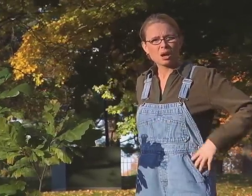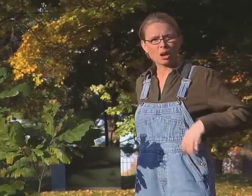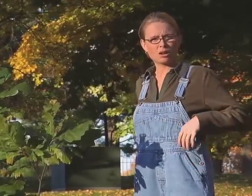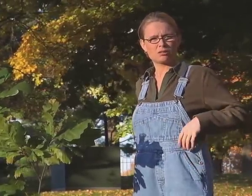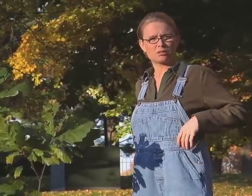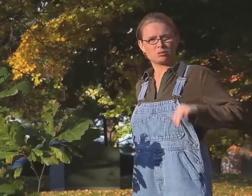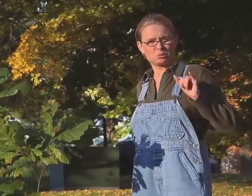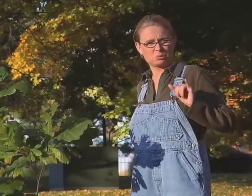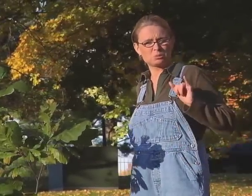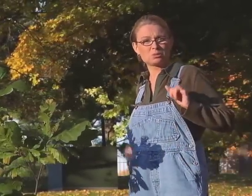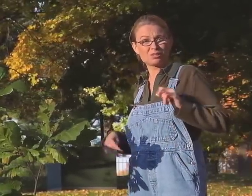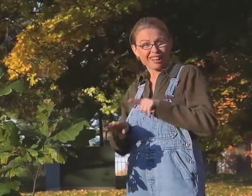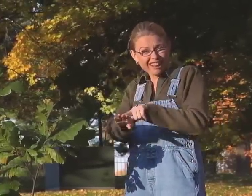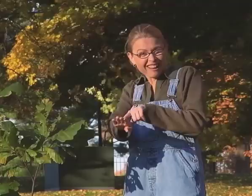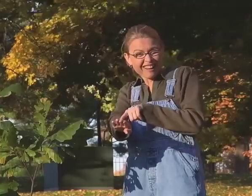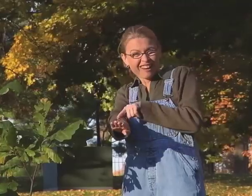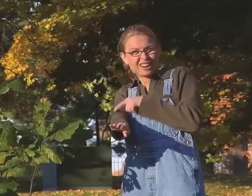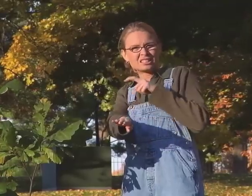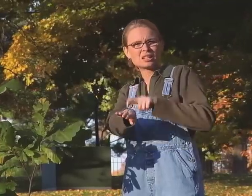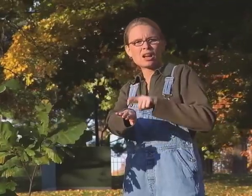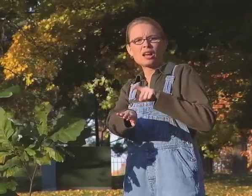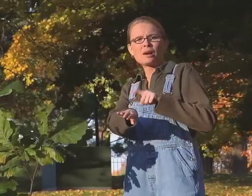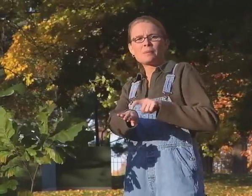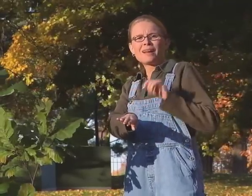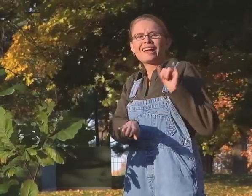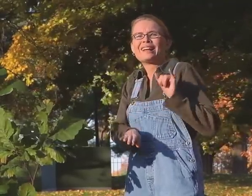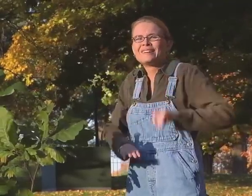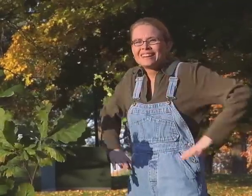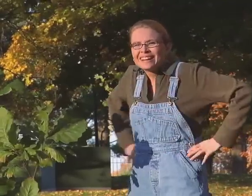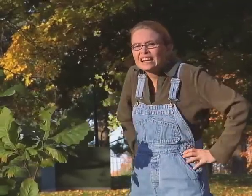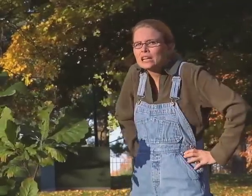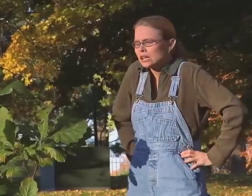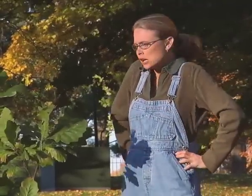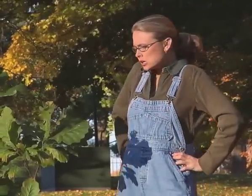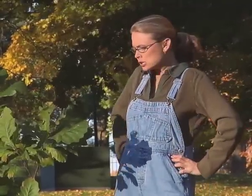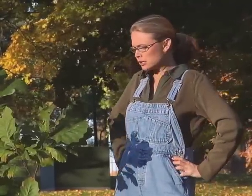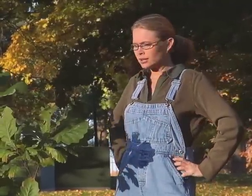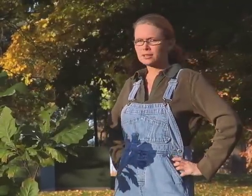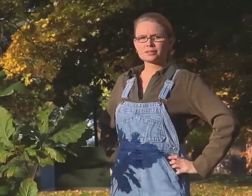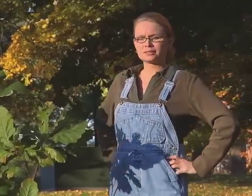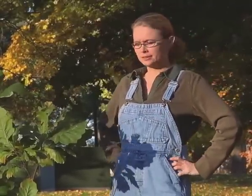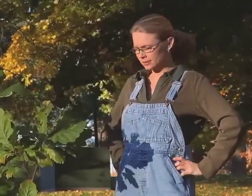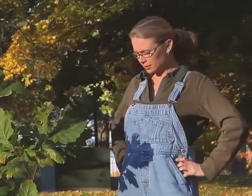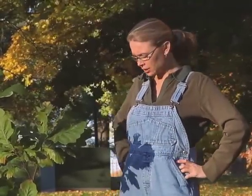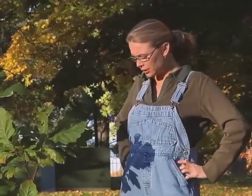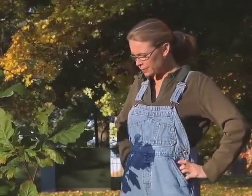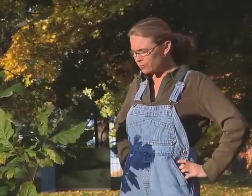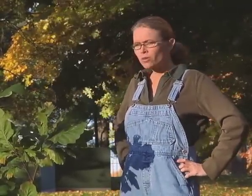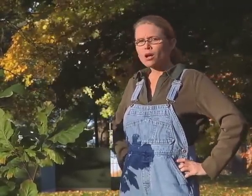OH, OH, OH A LONG TIME? OH, OK.